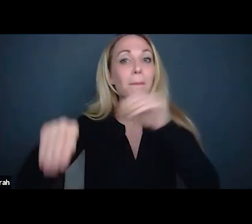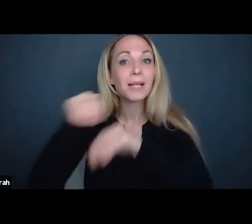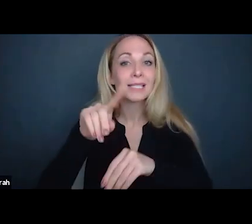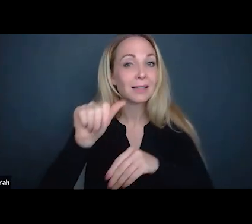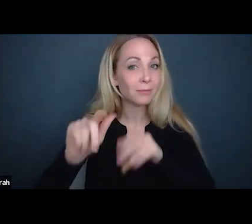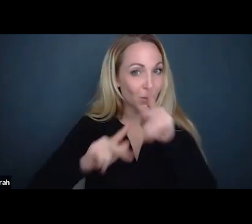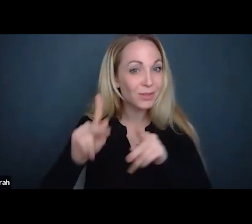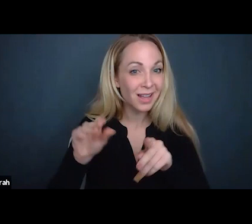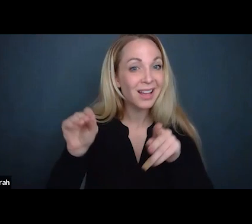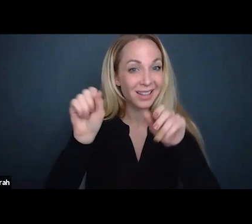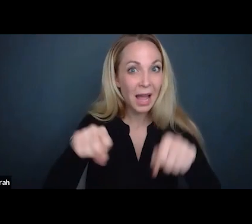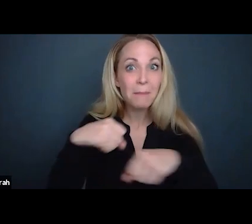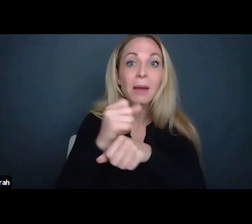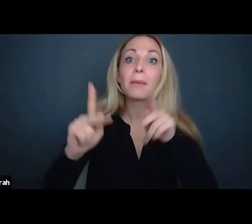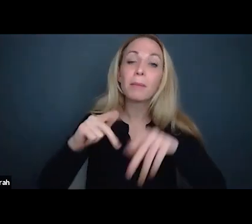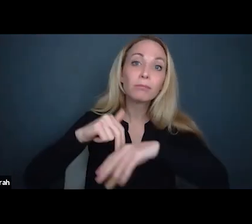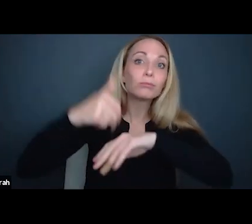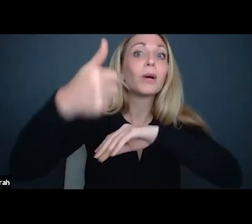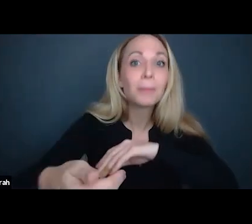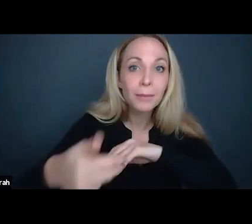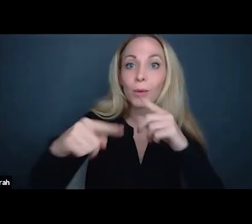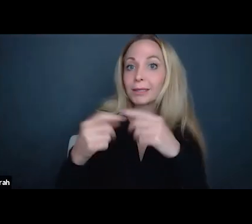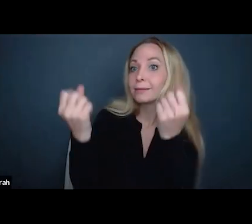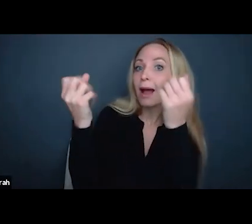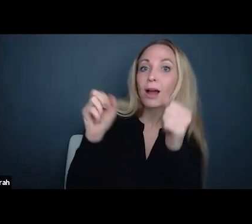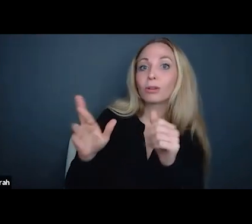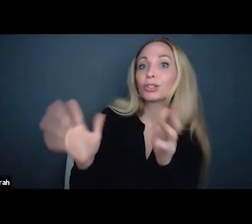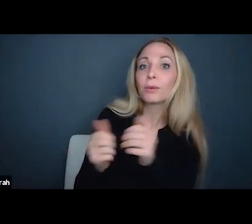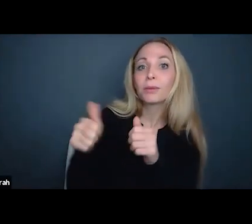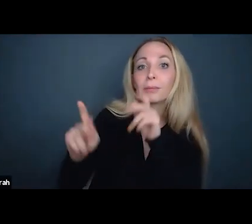And it can make us trip when we are signing and talking with others while walking.